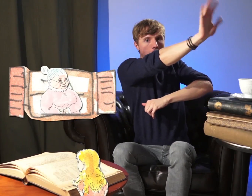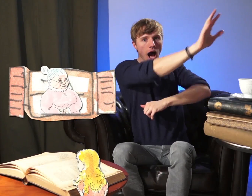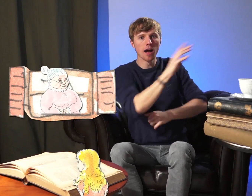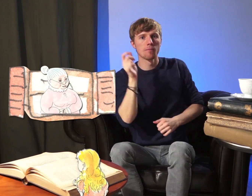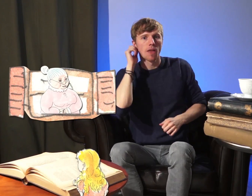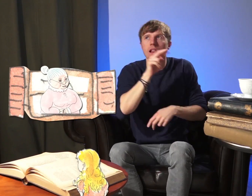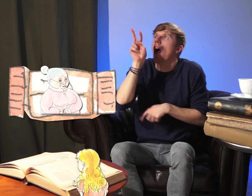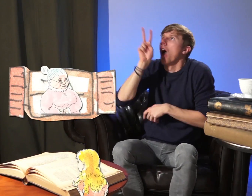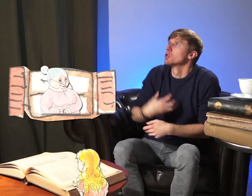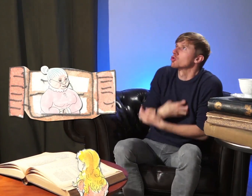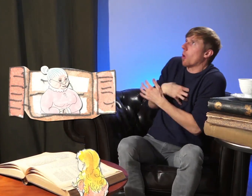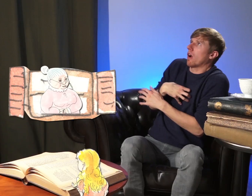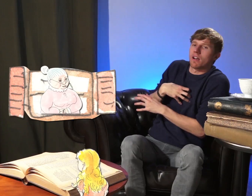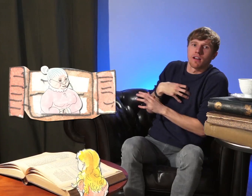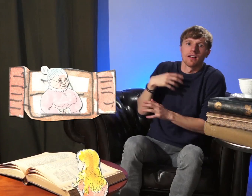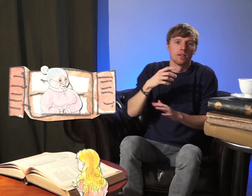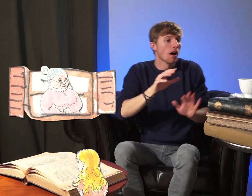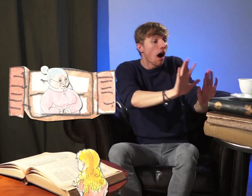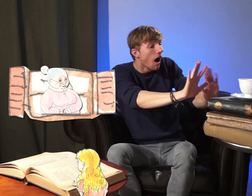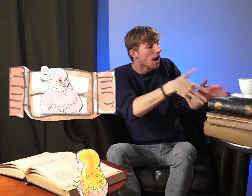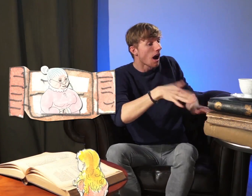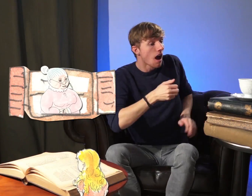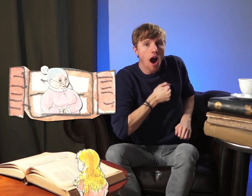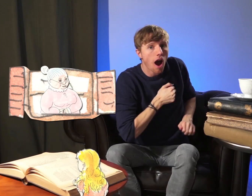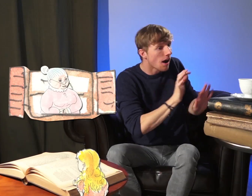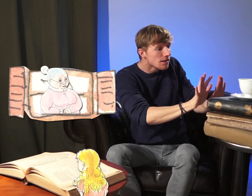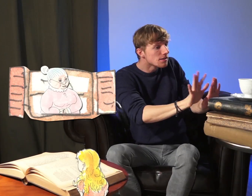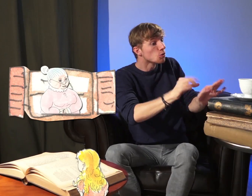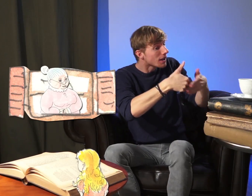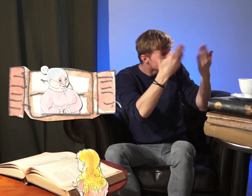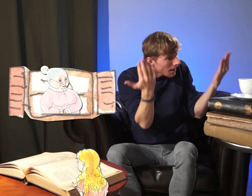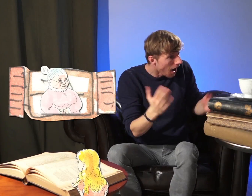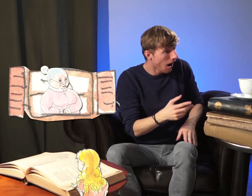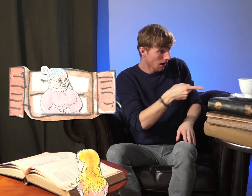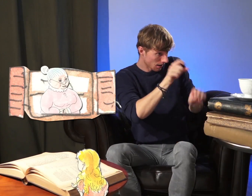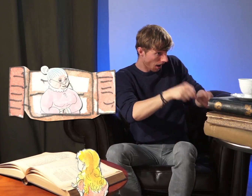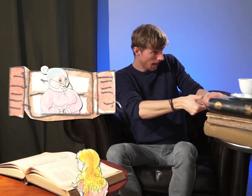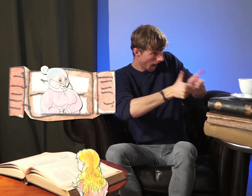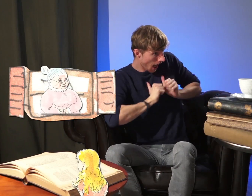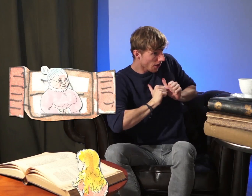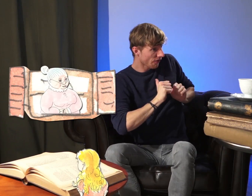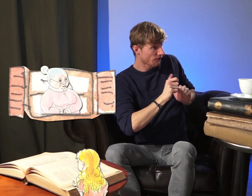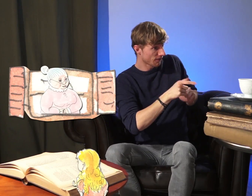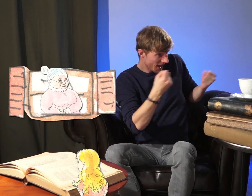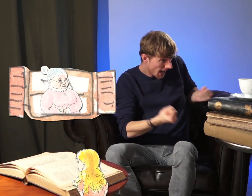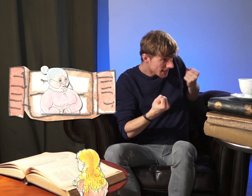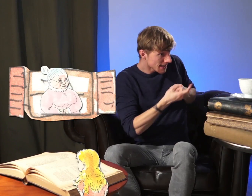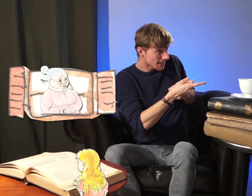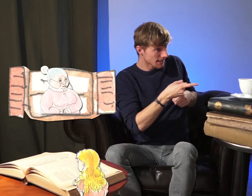"Good day to you, my dear girl. Don´t be afraid, I shall not harm you."